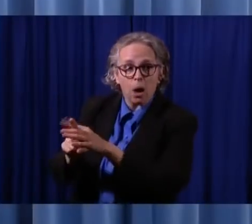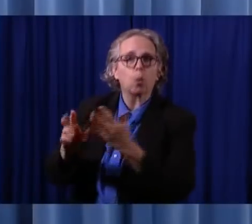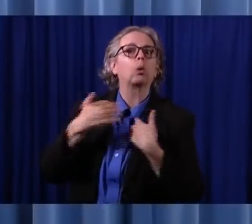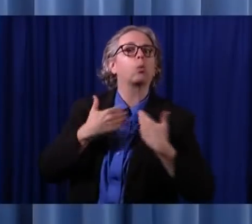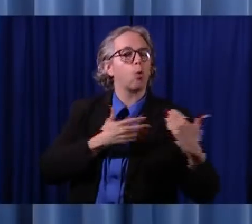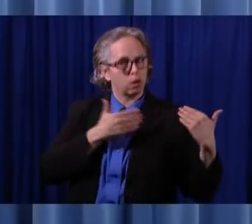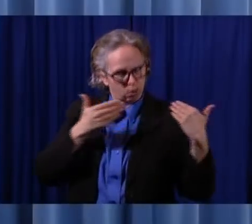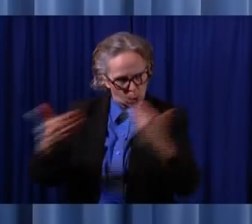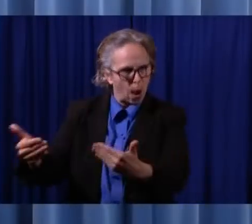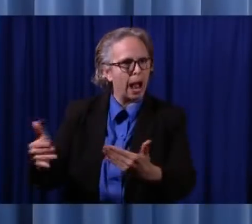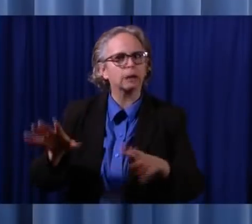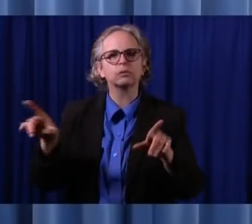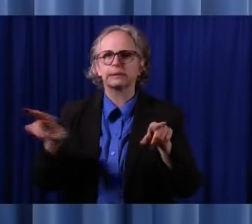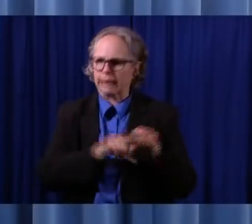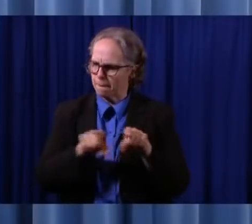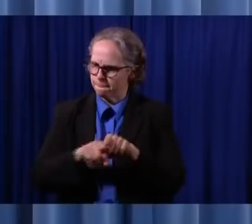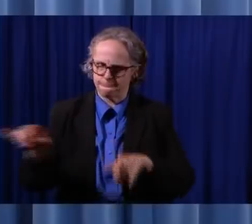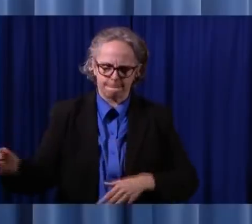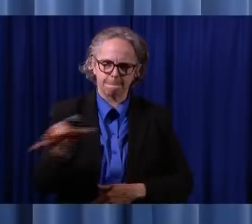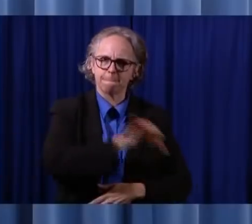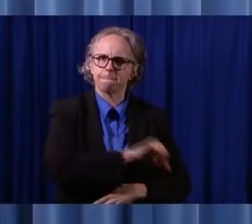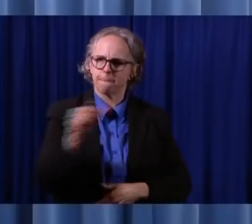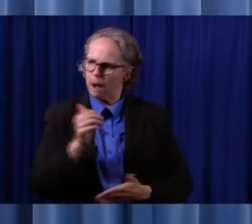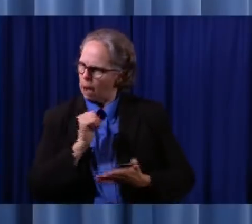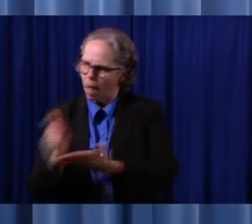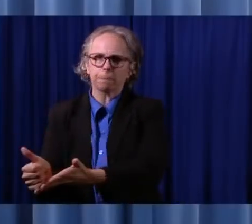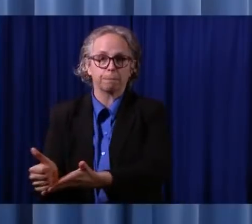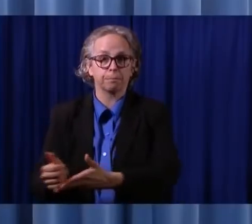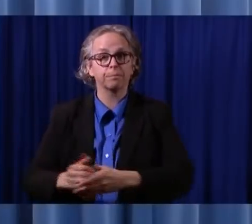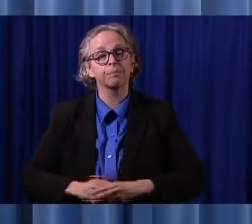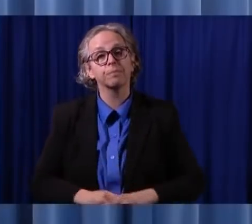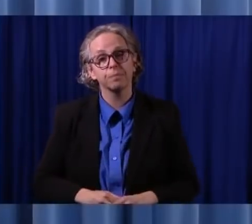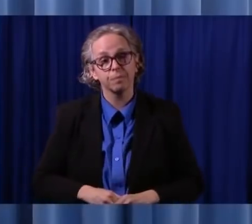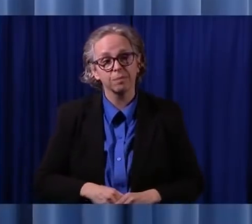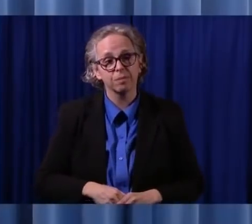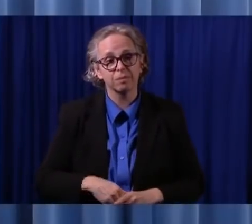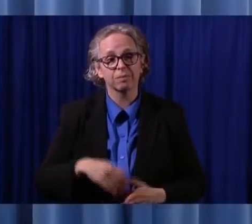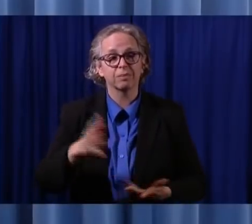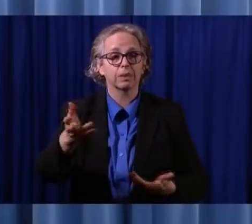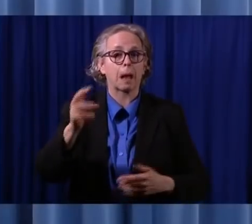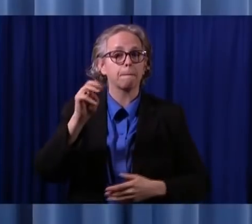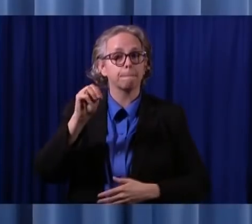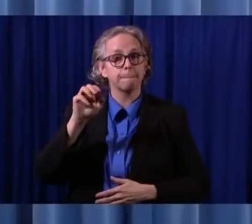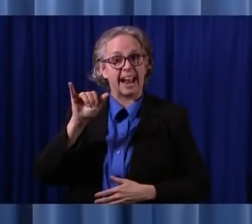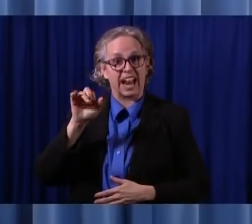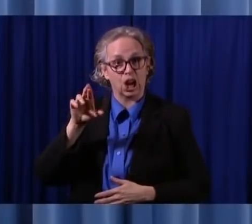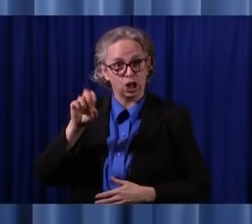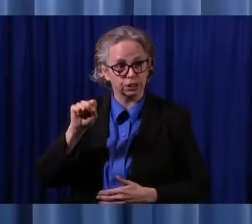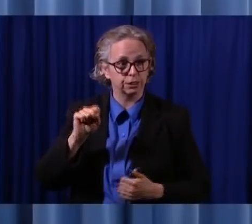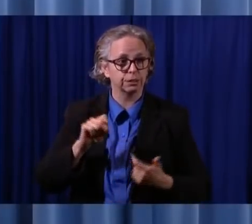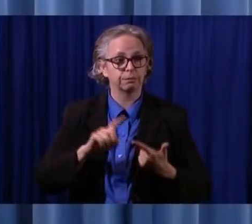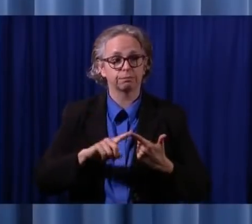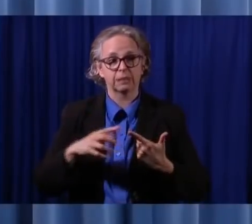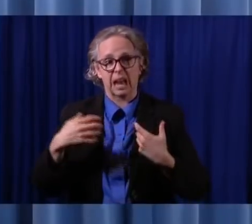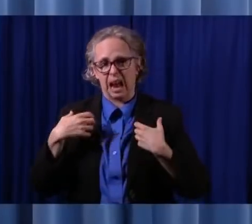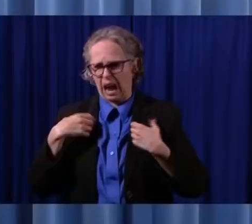WILL DO WHEN THIS OCCURS IN OTHER COUNTIES. SO, WE DID A CONFERENCE CALL THIS MORNING AND BROUGHT TOGETHER A NUMBER OF THE